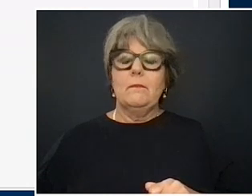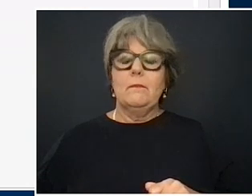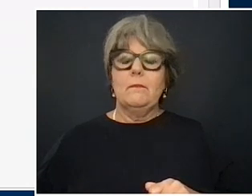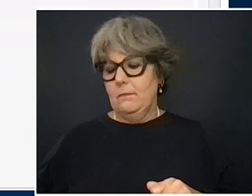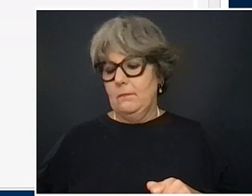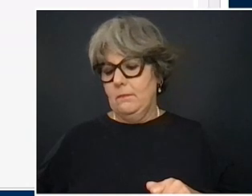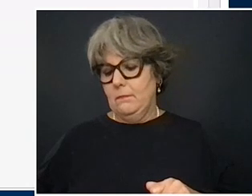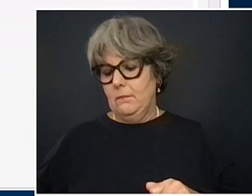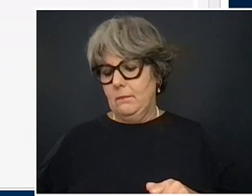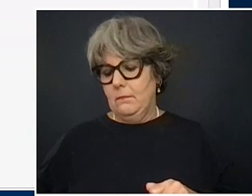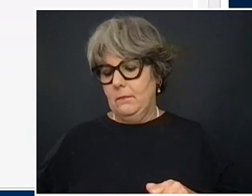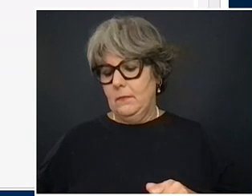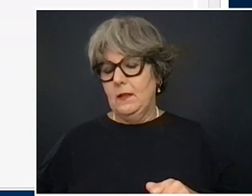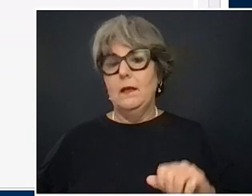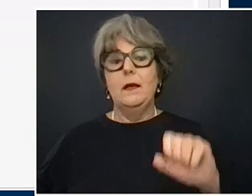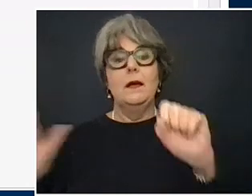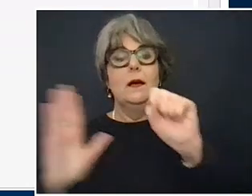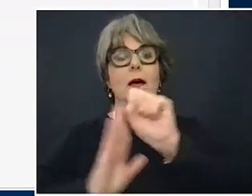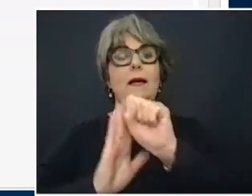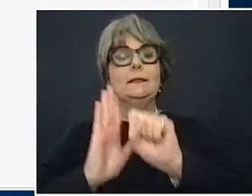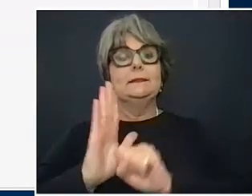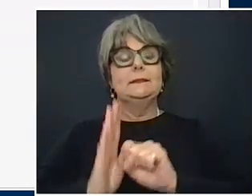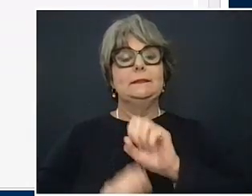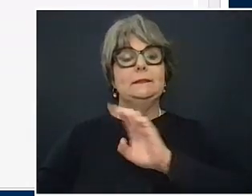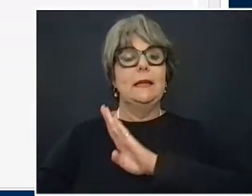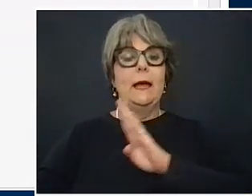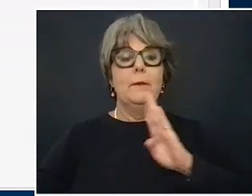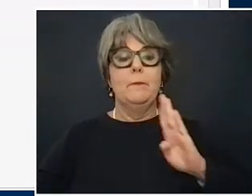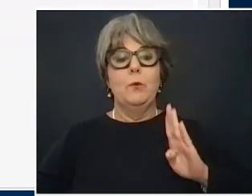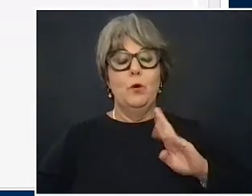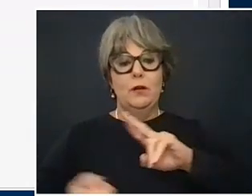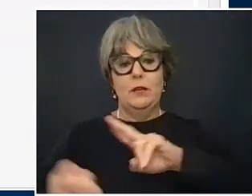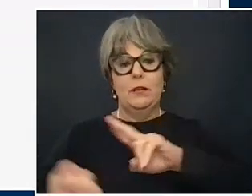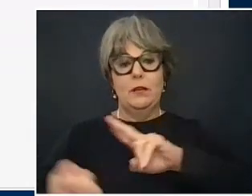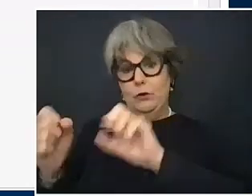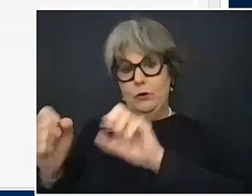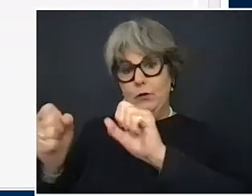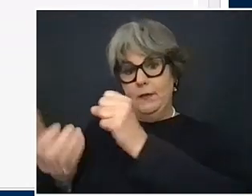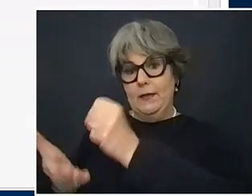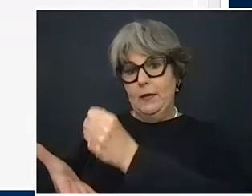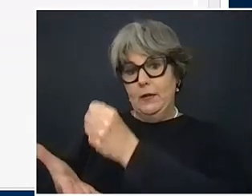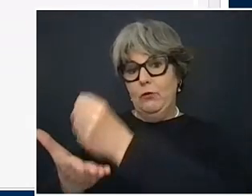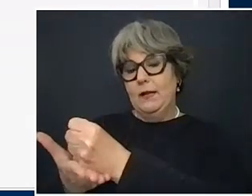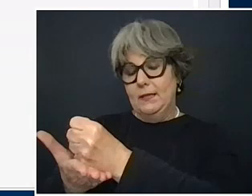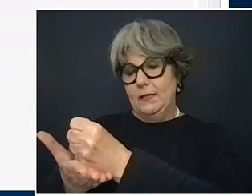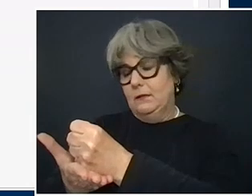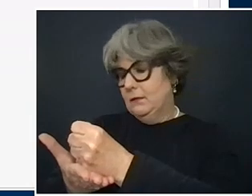nursing, could accredit like a freestanding school of nursing that may be